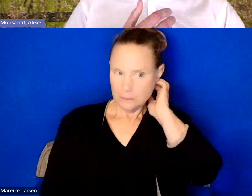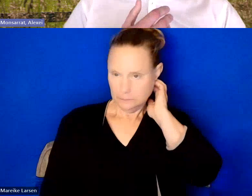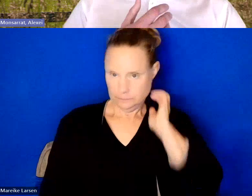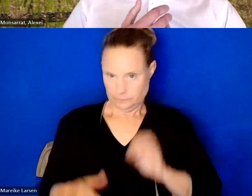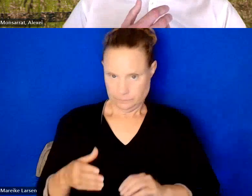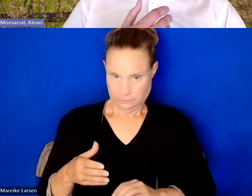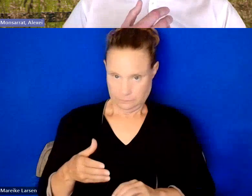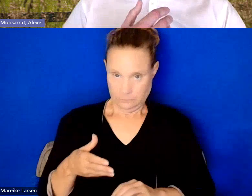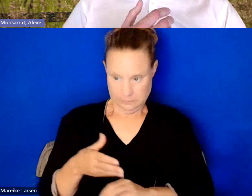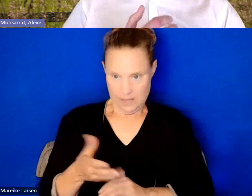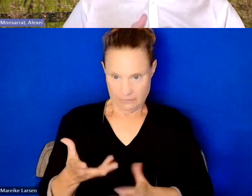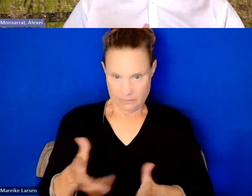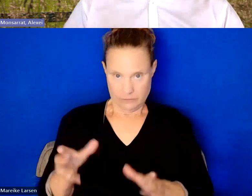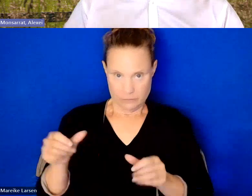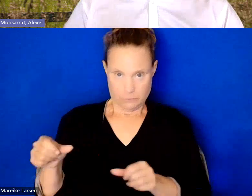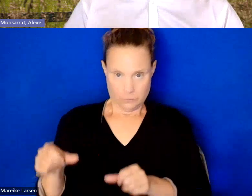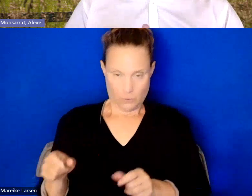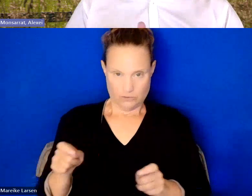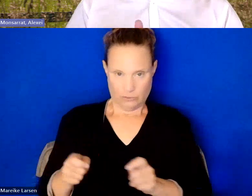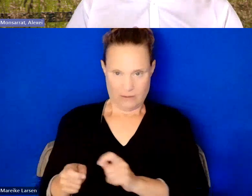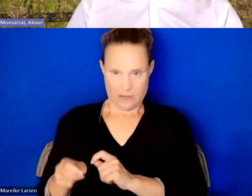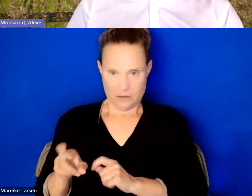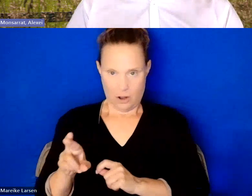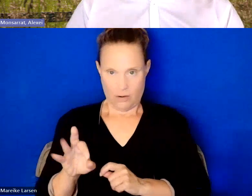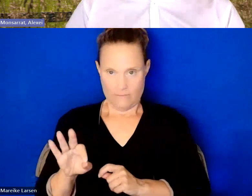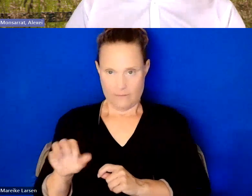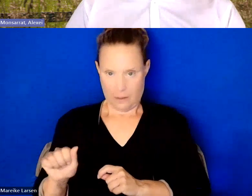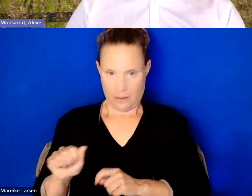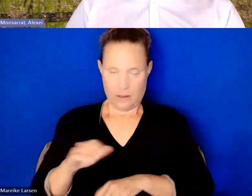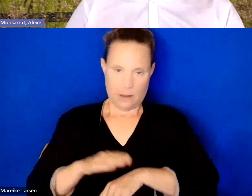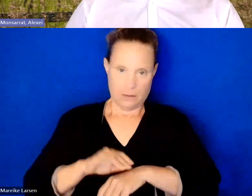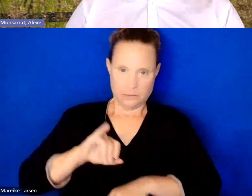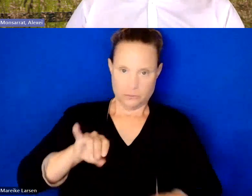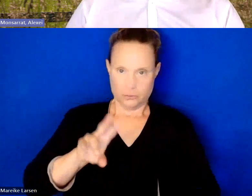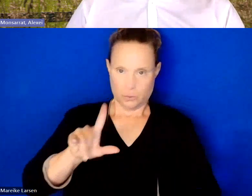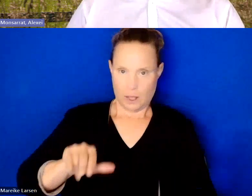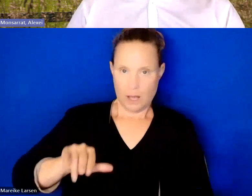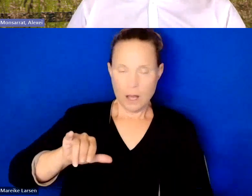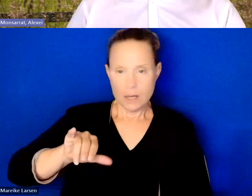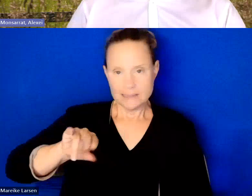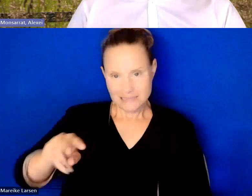once we post that revised RFA on July 2nd, it will certainly be wanting to get your